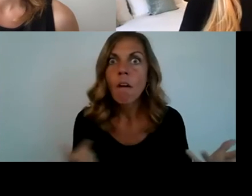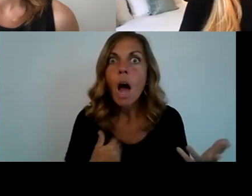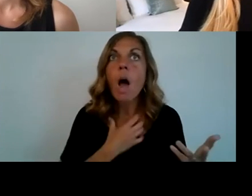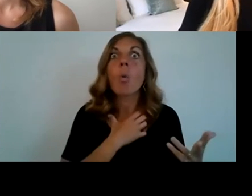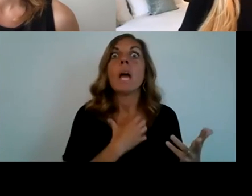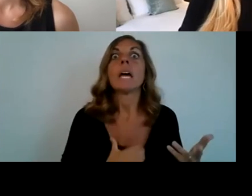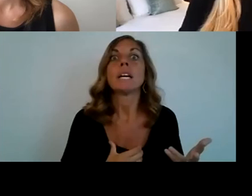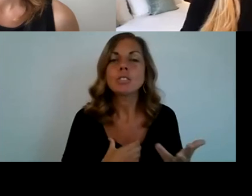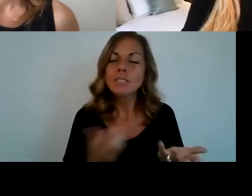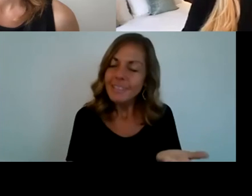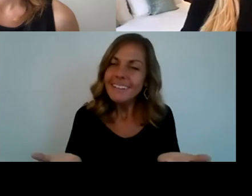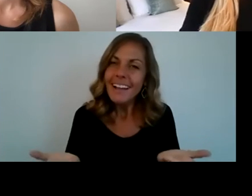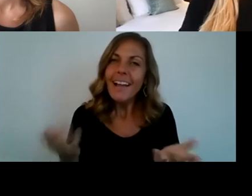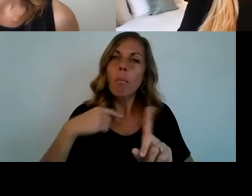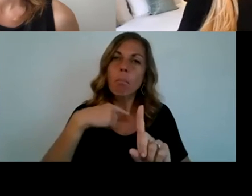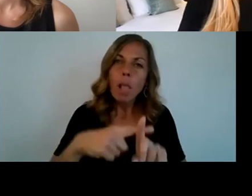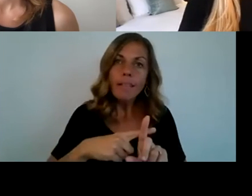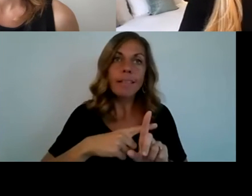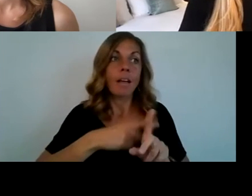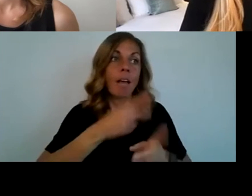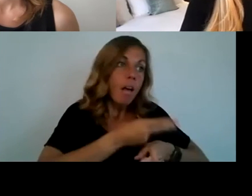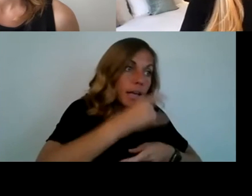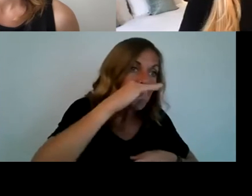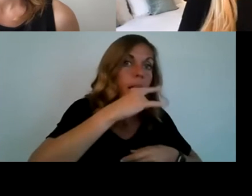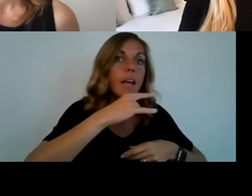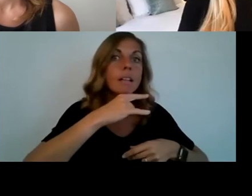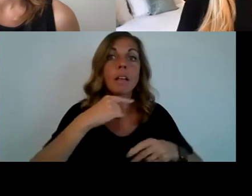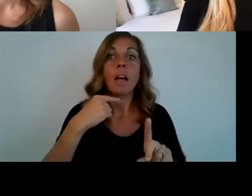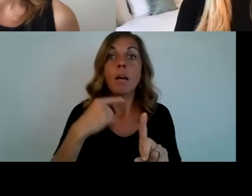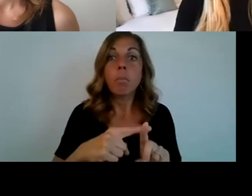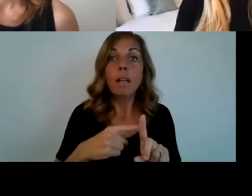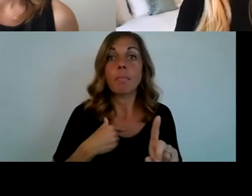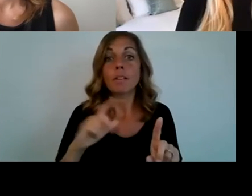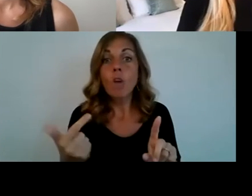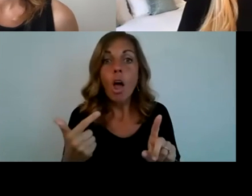giving and the parenting and the educating and I'm a short order chef and a housekeeper.